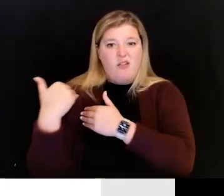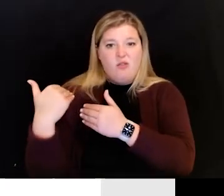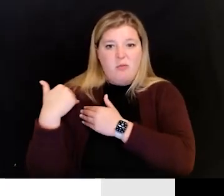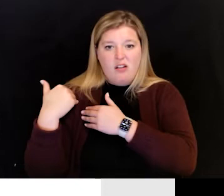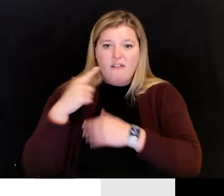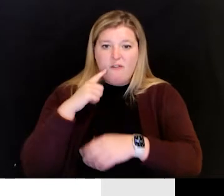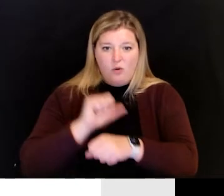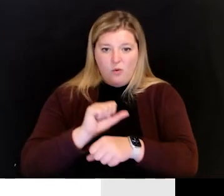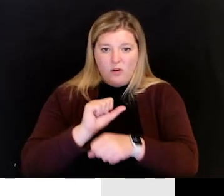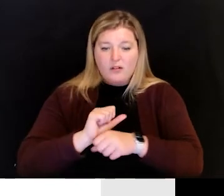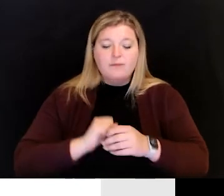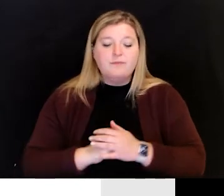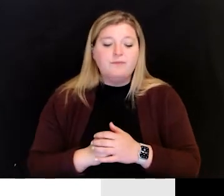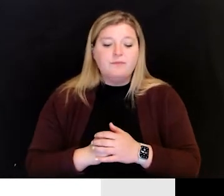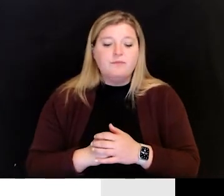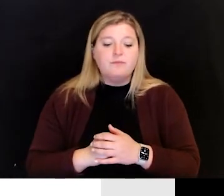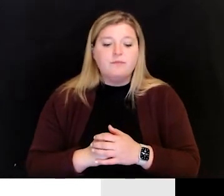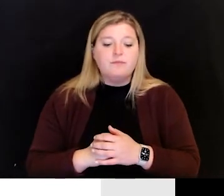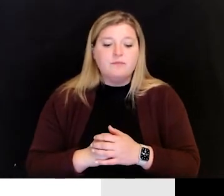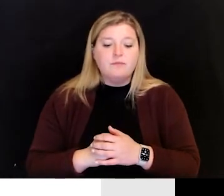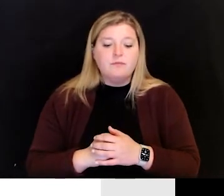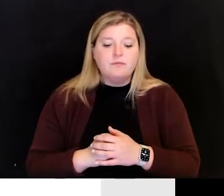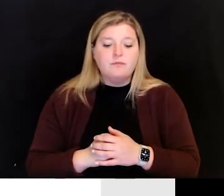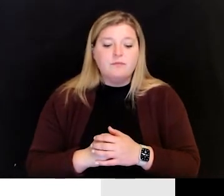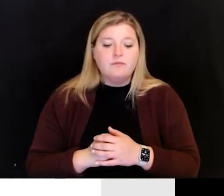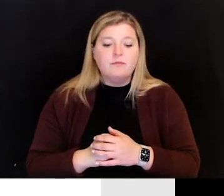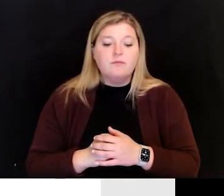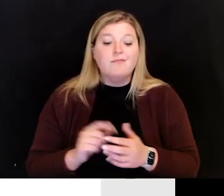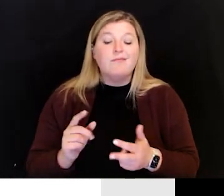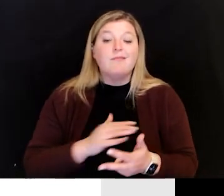Then we had to find and use available resources,